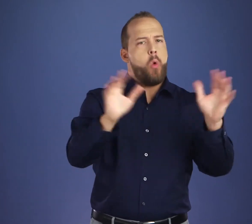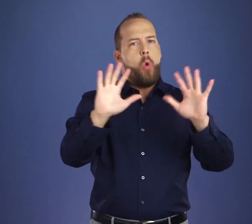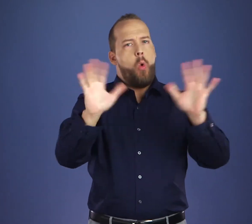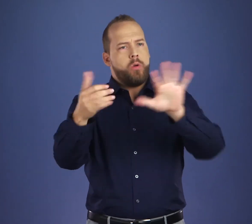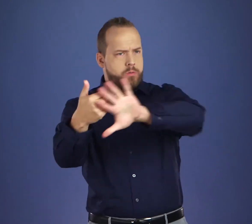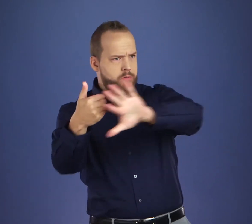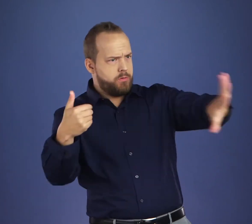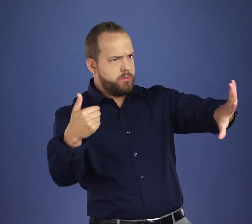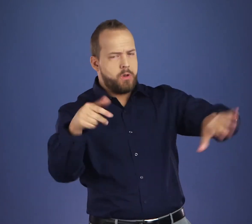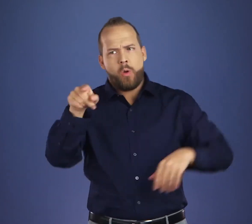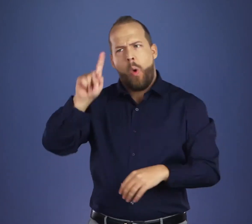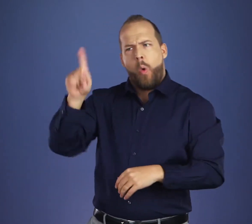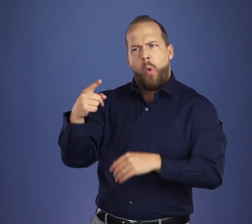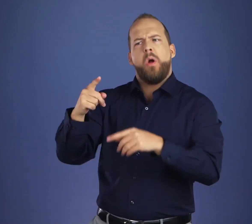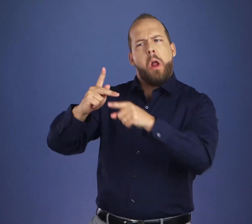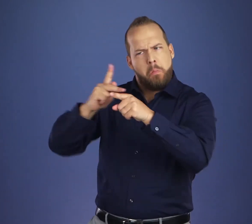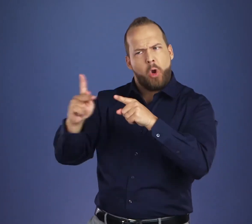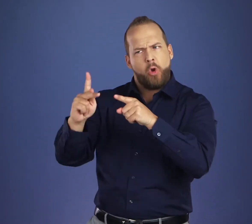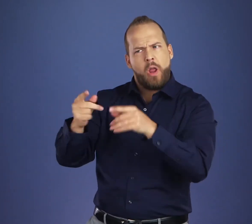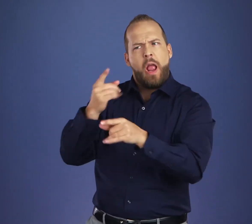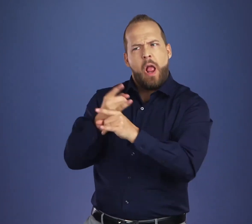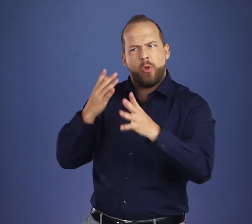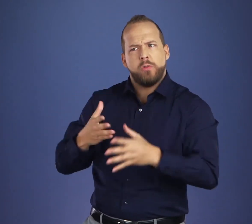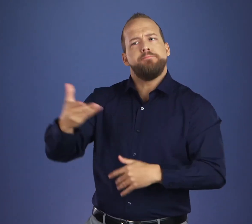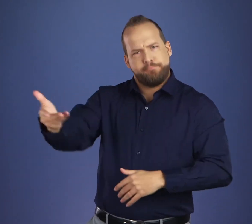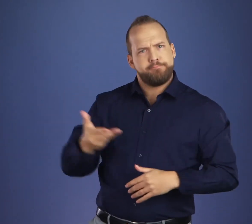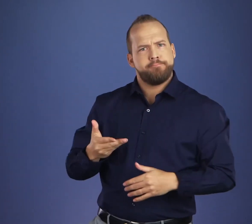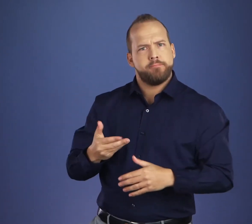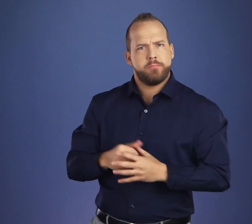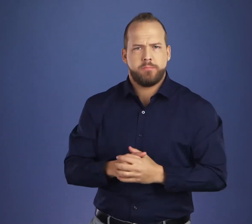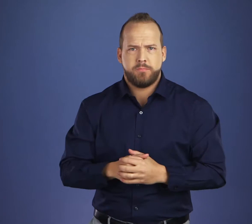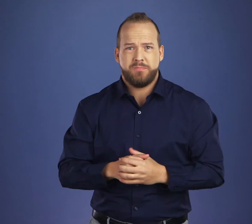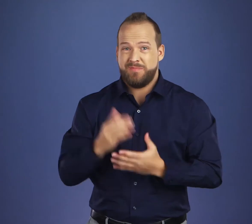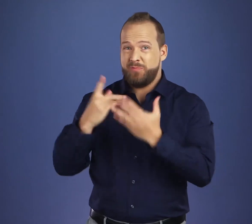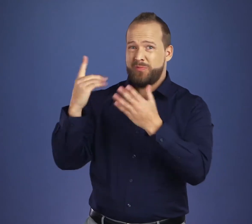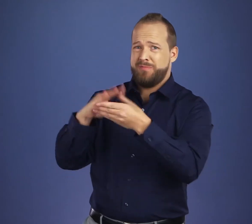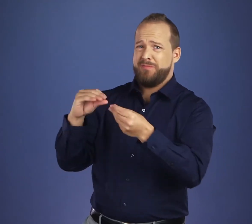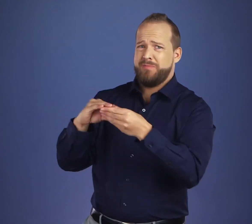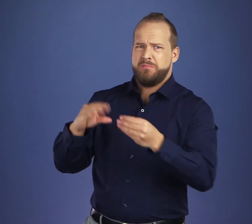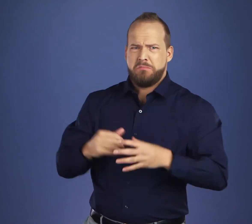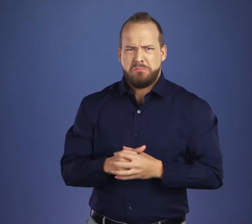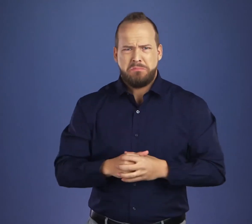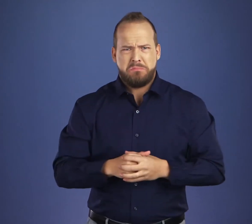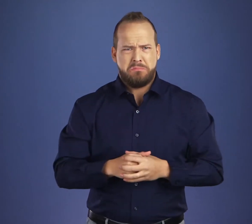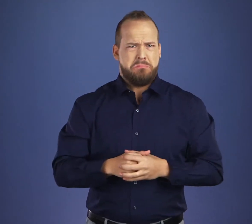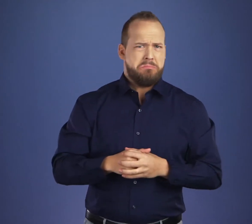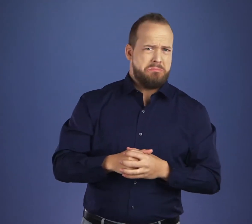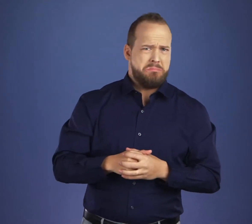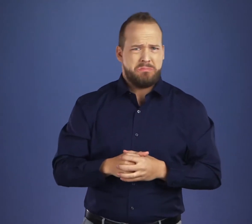Except for their guzzling, and the unfortunate results thereof, they could have no other complications.